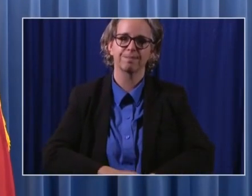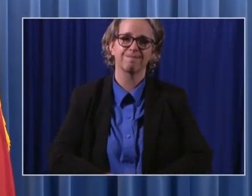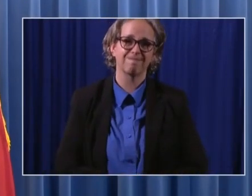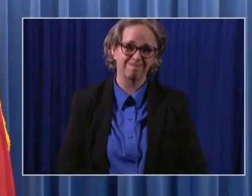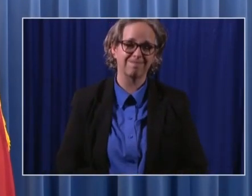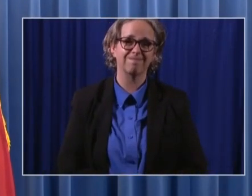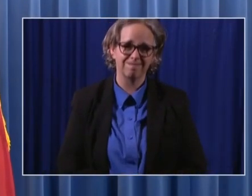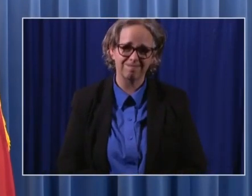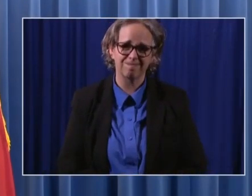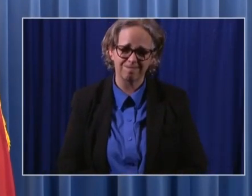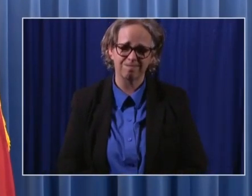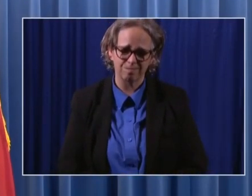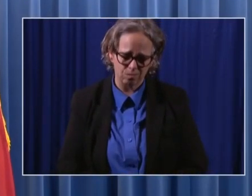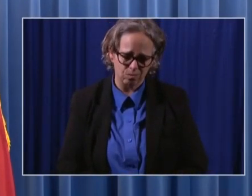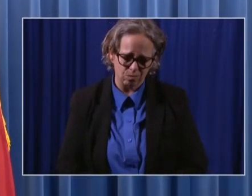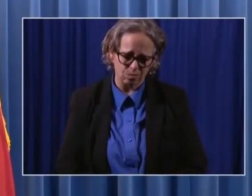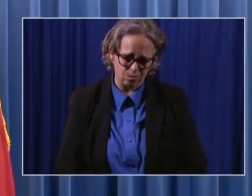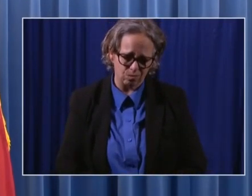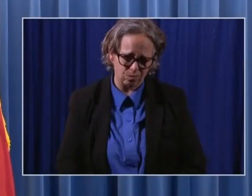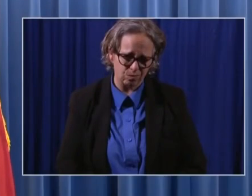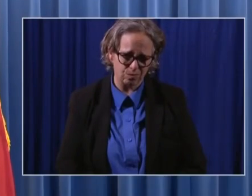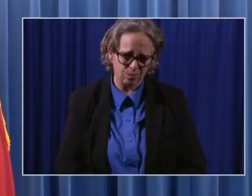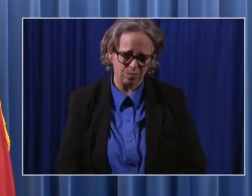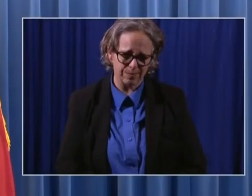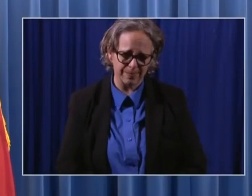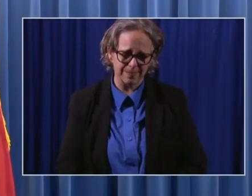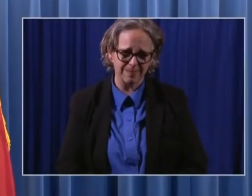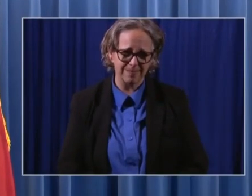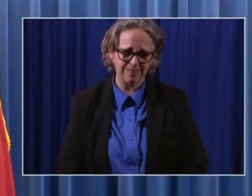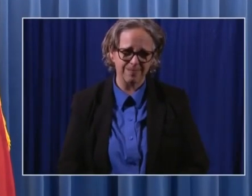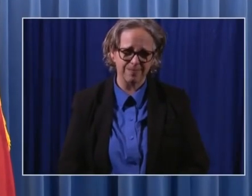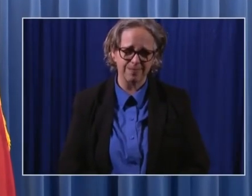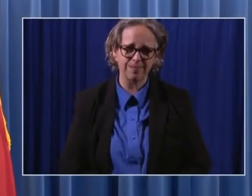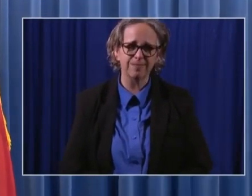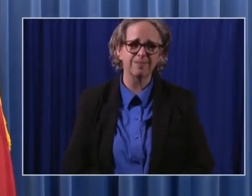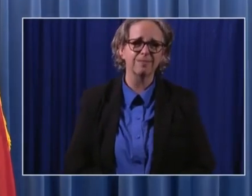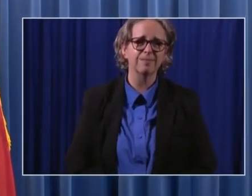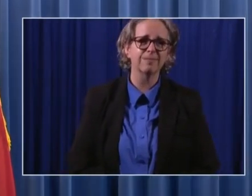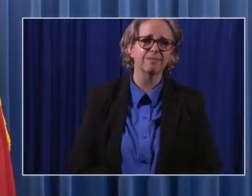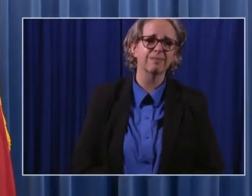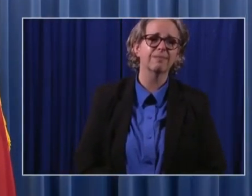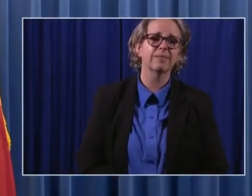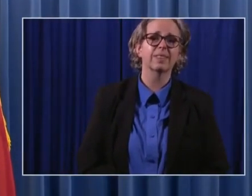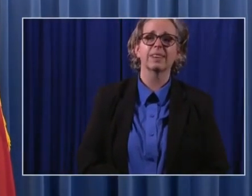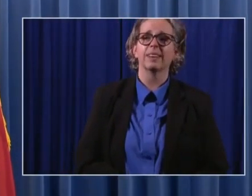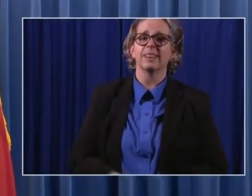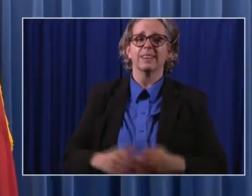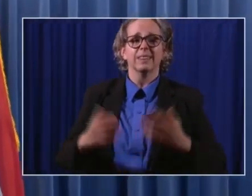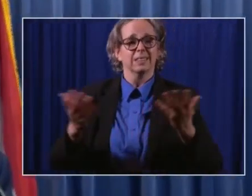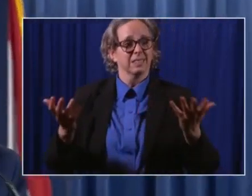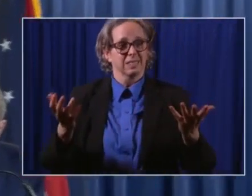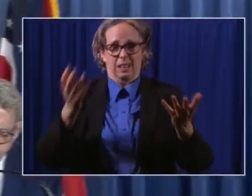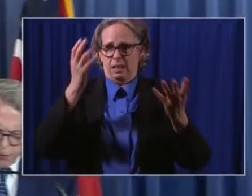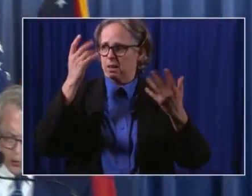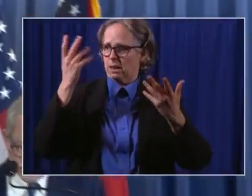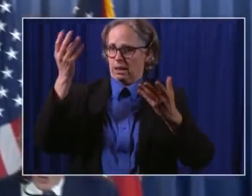THEY MOVE FORWARD. THEY SLIPPED DOWN, WHICH IS A GOOD THING, FROM THE RED TO THE ORANGE, BUT THEY ARE STILL